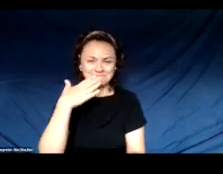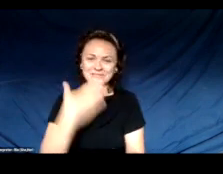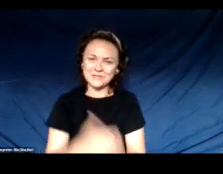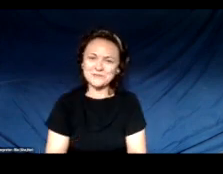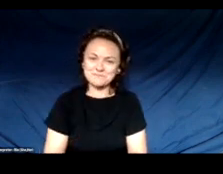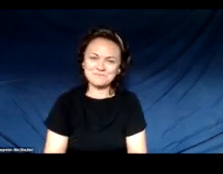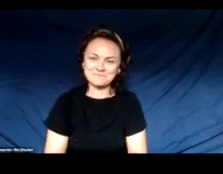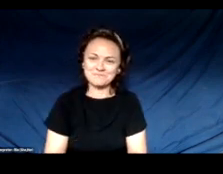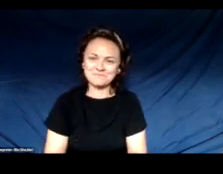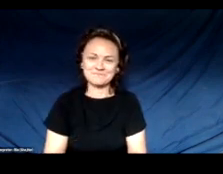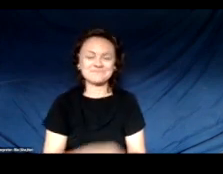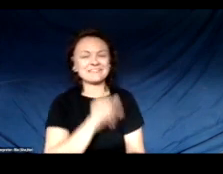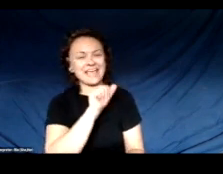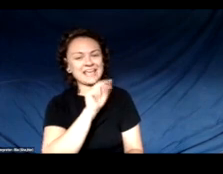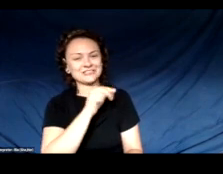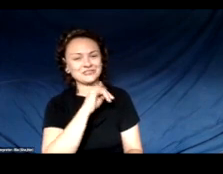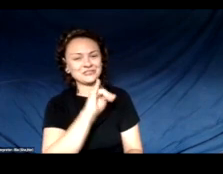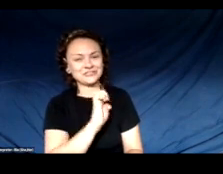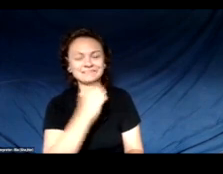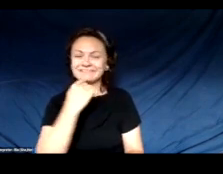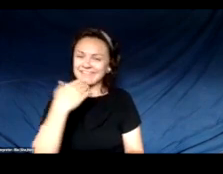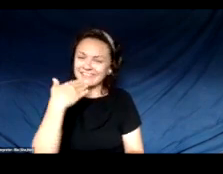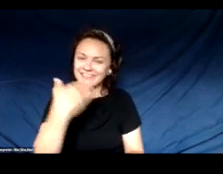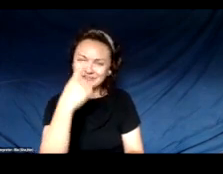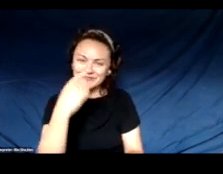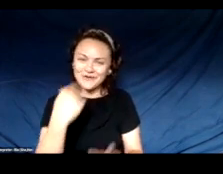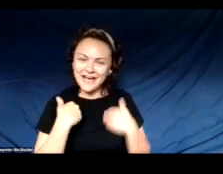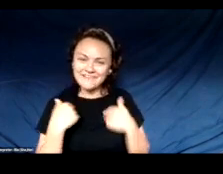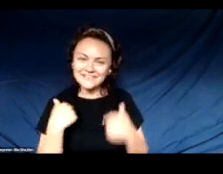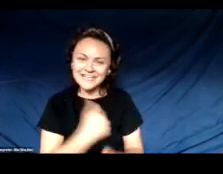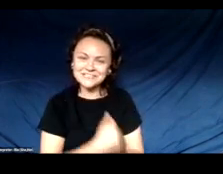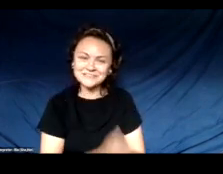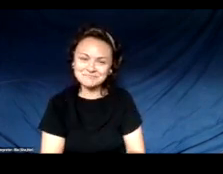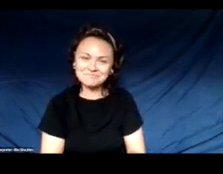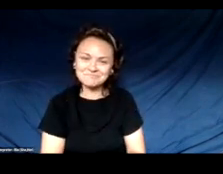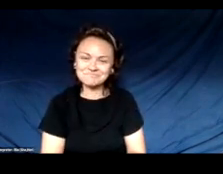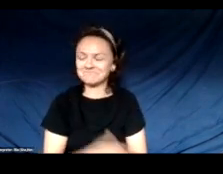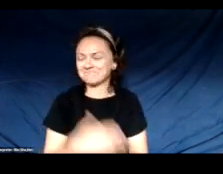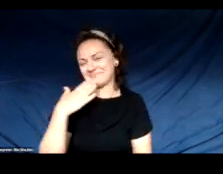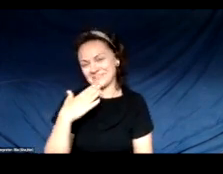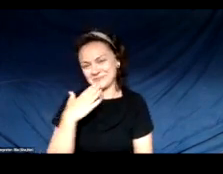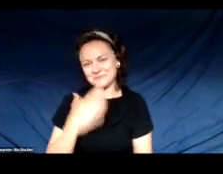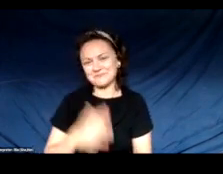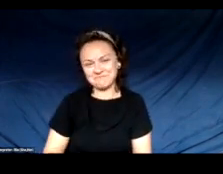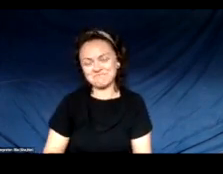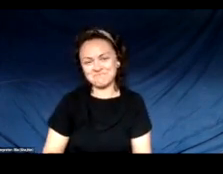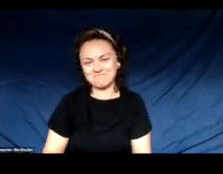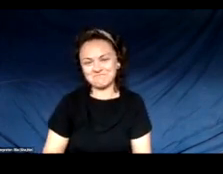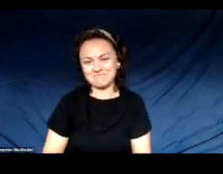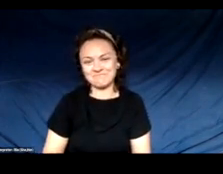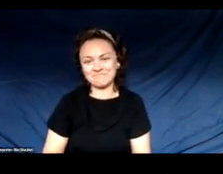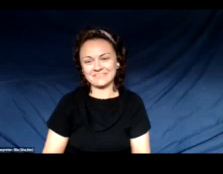Thank you for having Thank you. Feel free to thank you. Thank you.